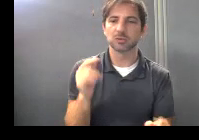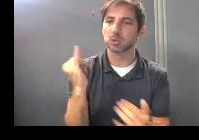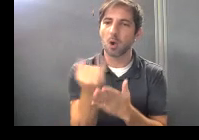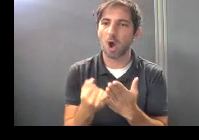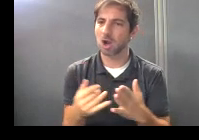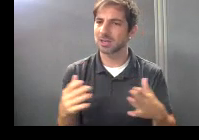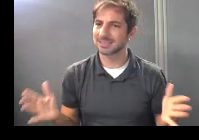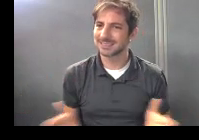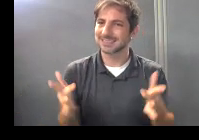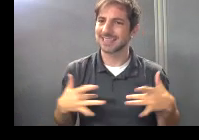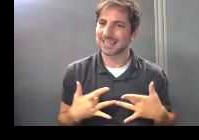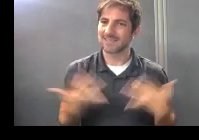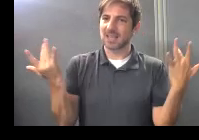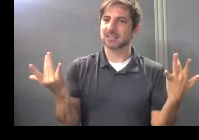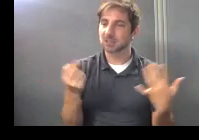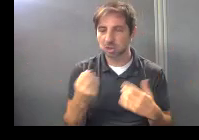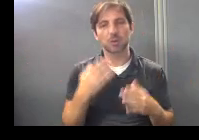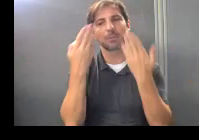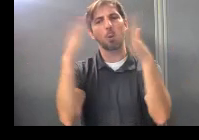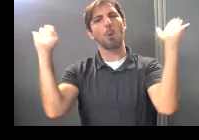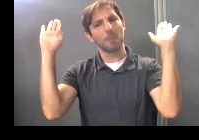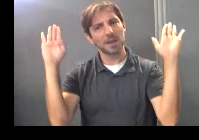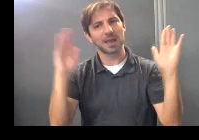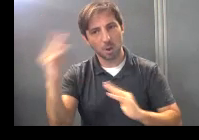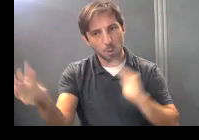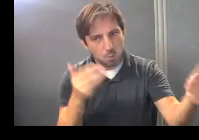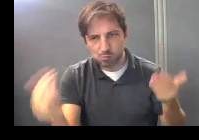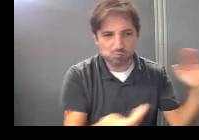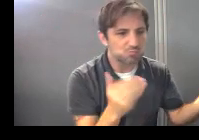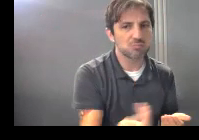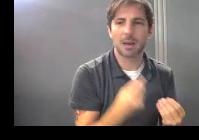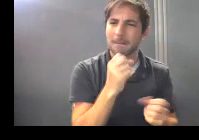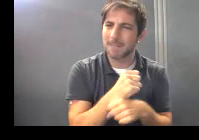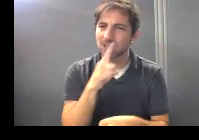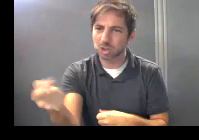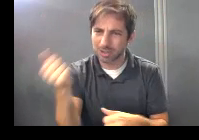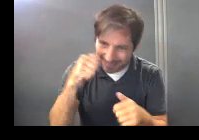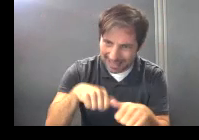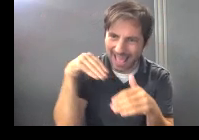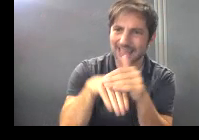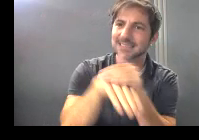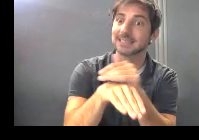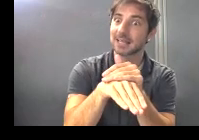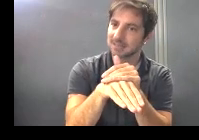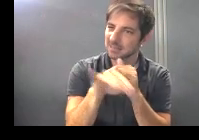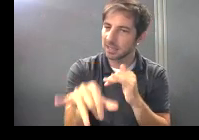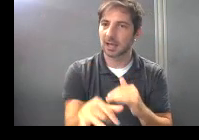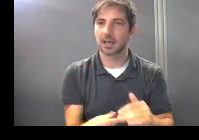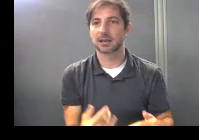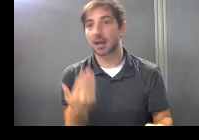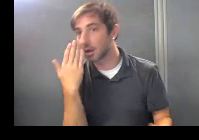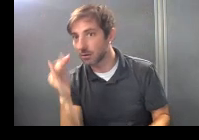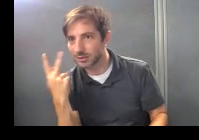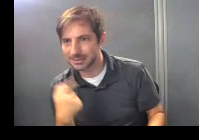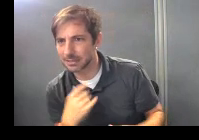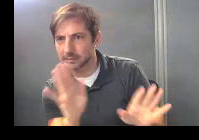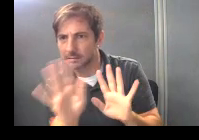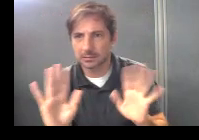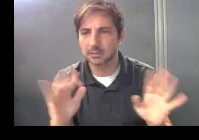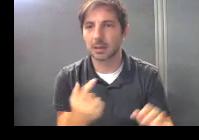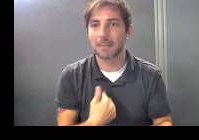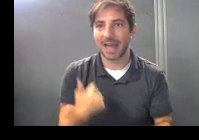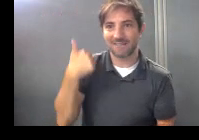WE NEED TO BE OPEN AND ACCESSIBILITY. I HAVE A THUMB BRACE BECAUSE I HAVE ARTHRITIS